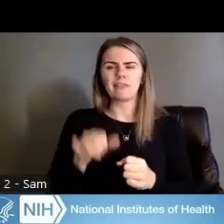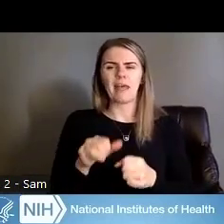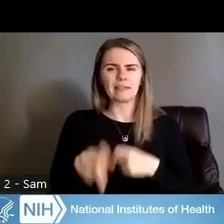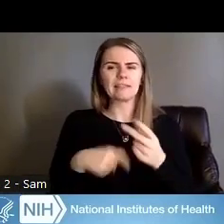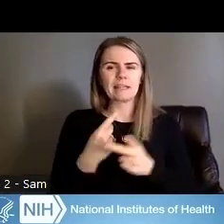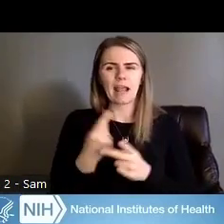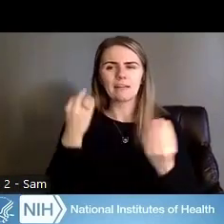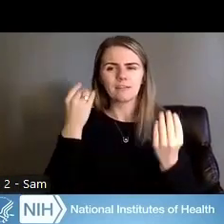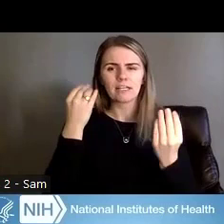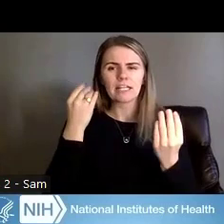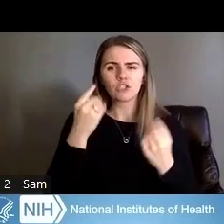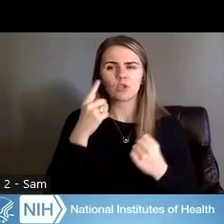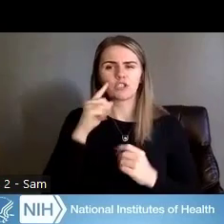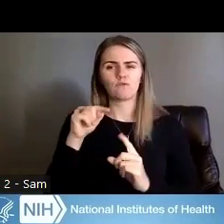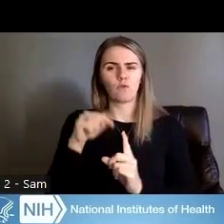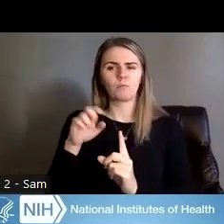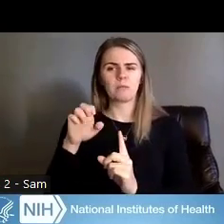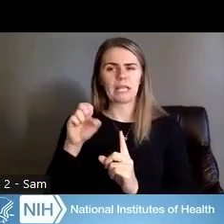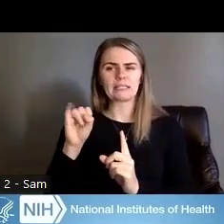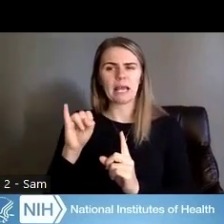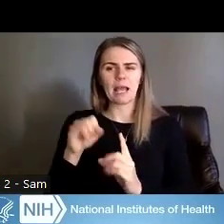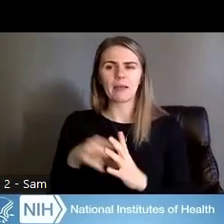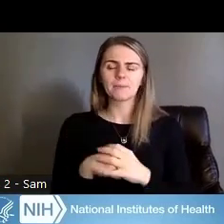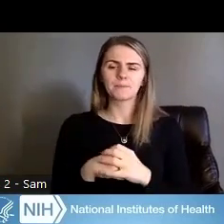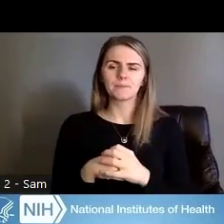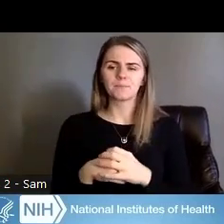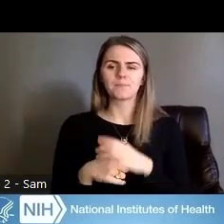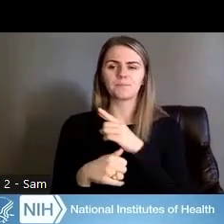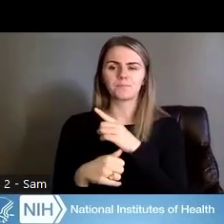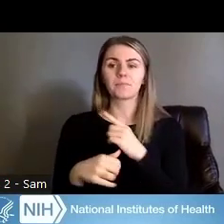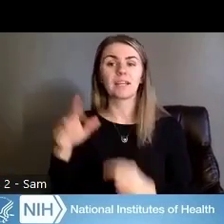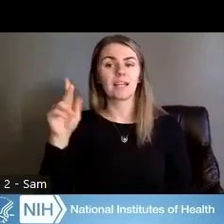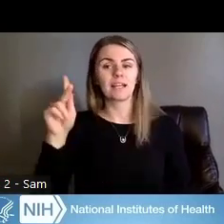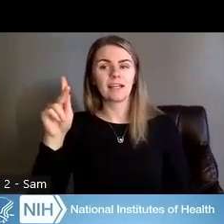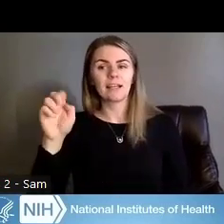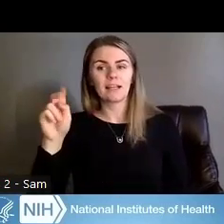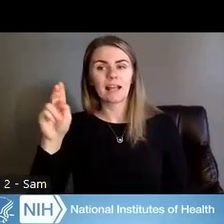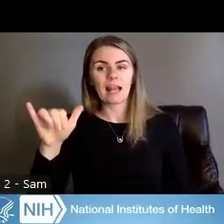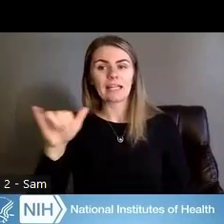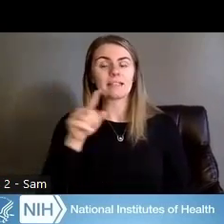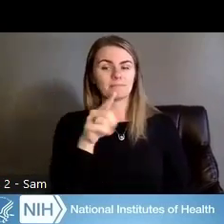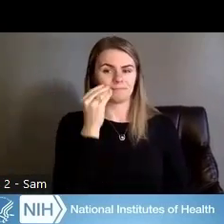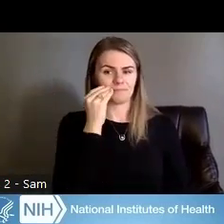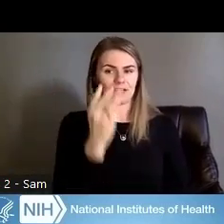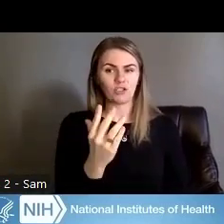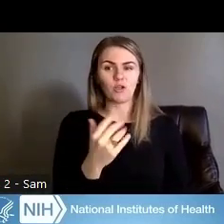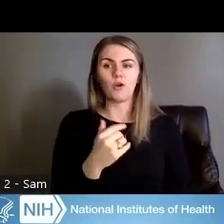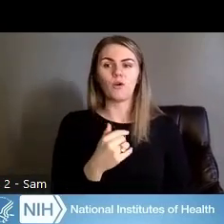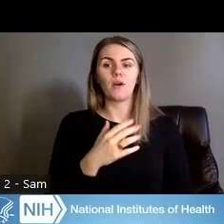that are given to ESIs. Kenneth Gibbs, PhD: I would also add, because I'm at a not-payline-driven institute, we don't have a payline at NIGMS.